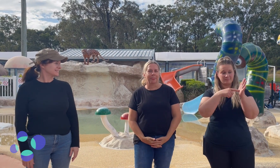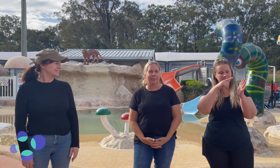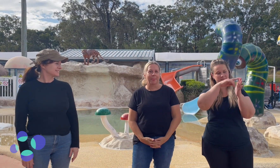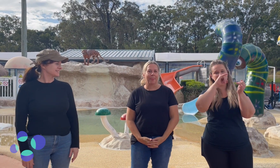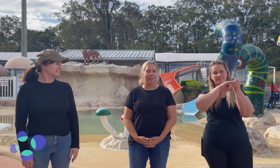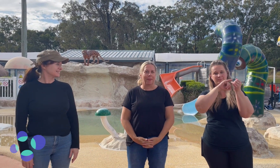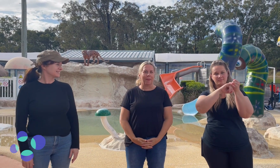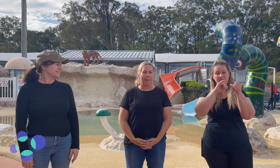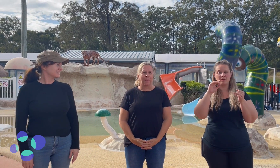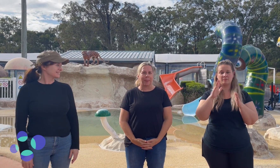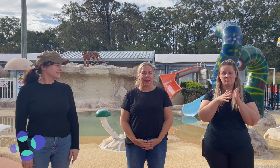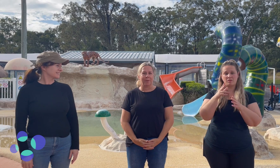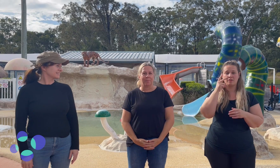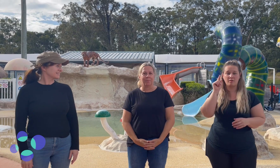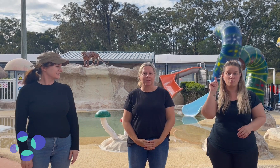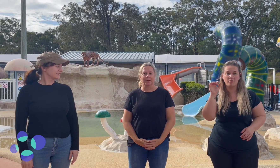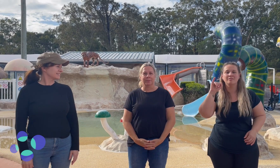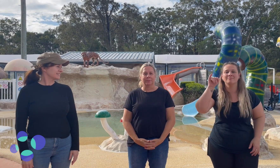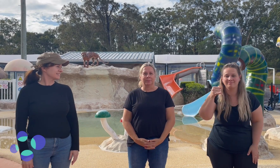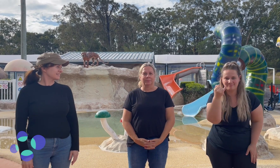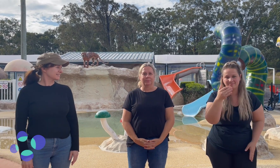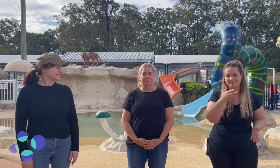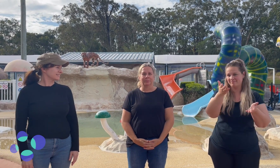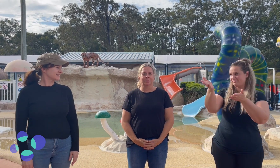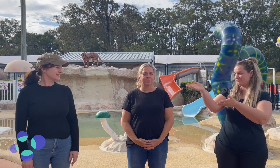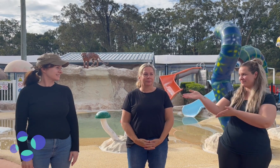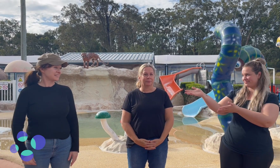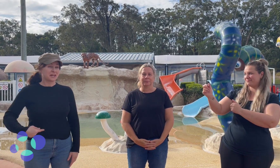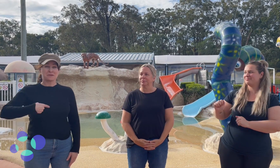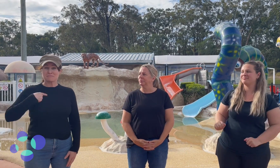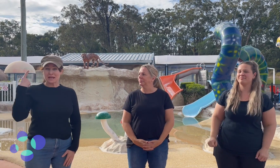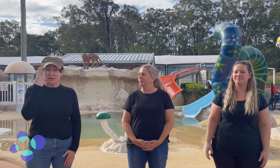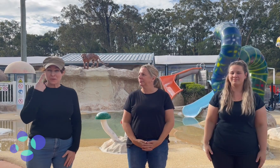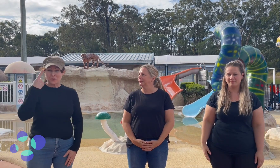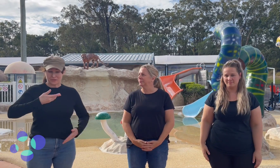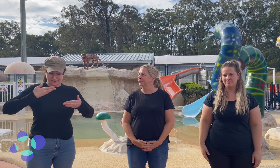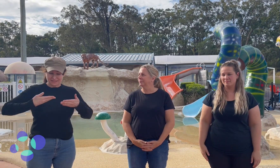Hi, My name is Jess. And?